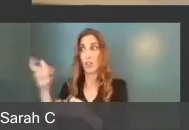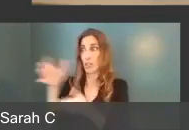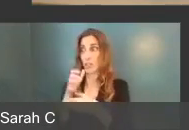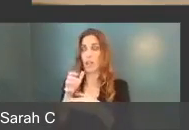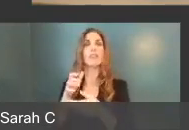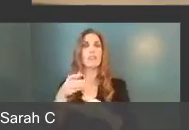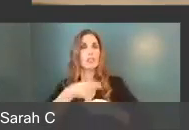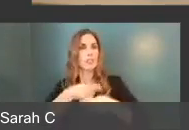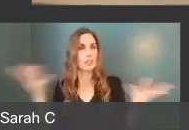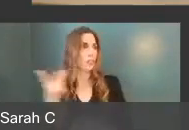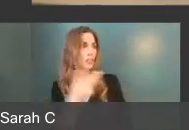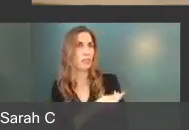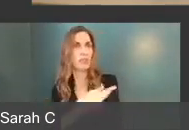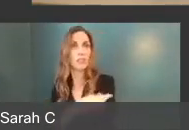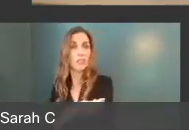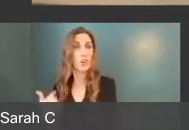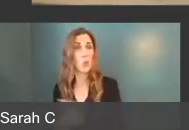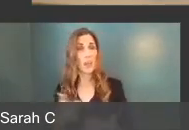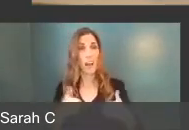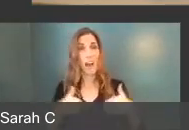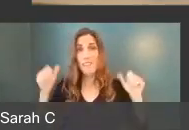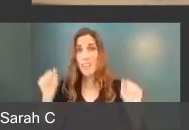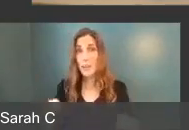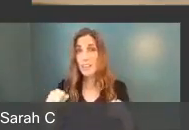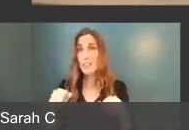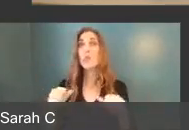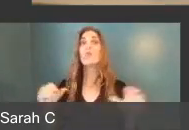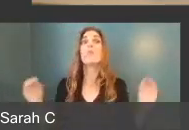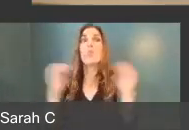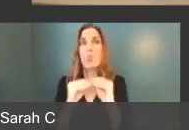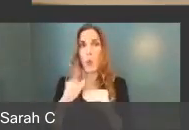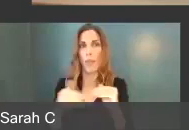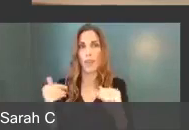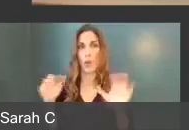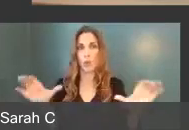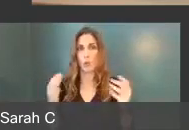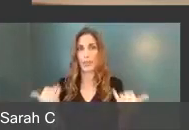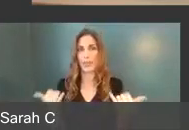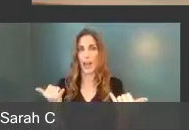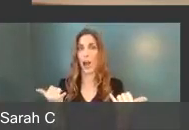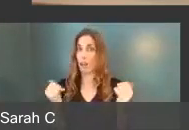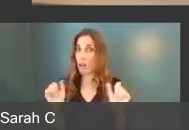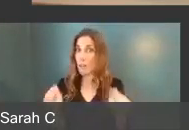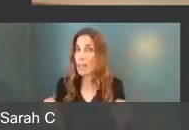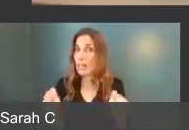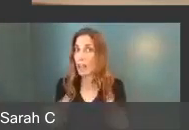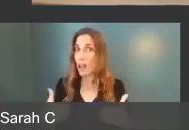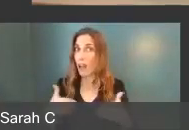the capacity to give a lot more than we have and so, our issue here in Montgomery County is not